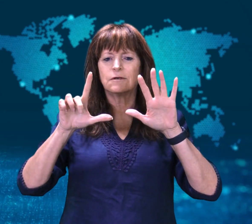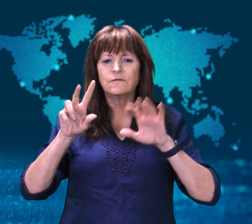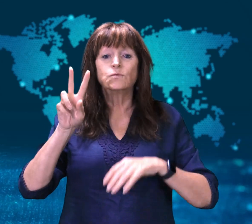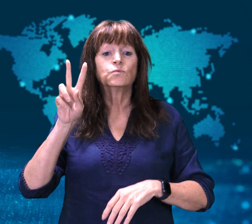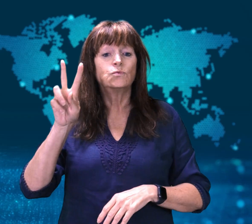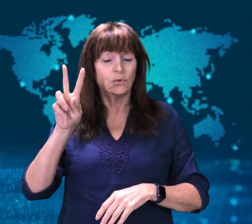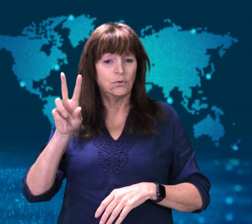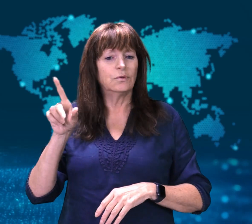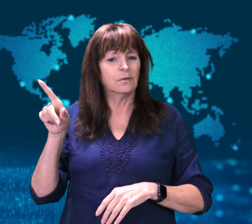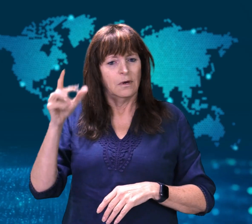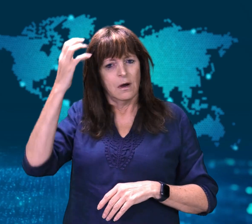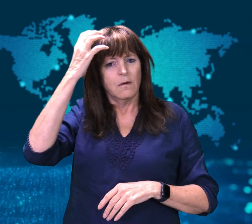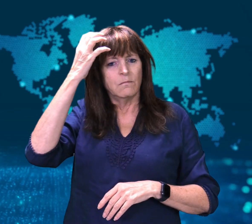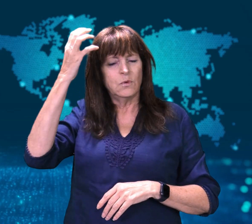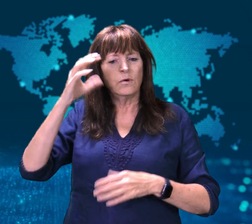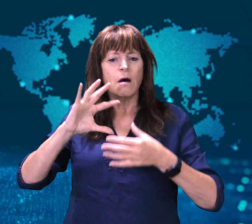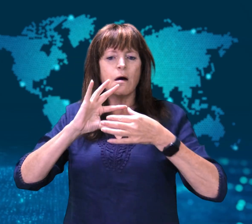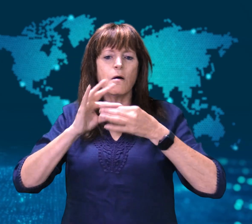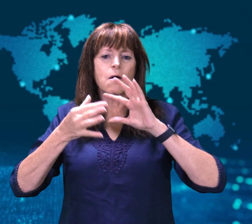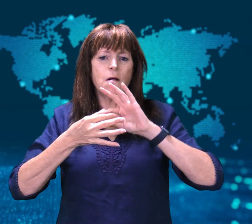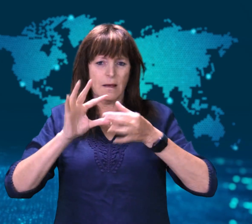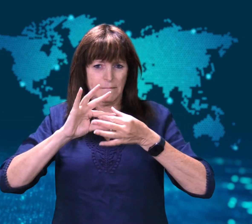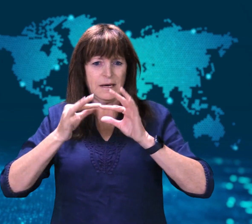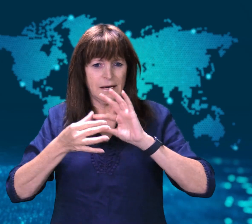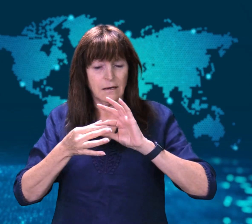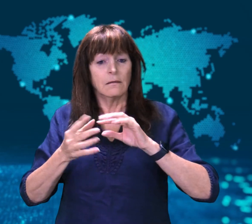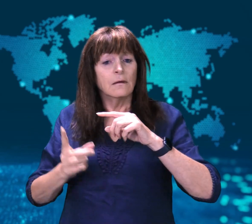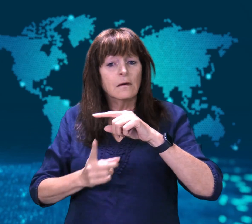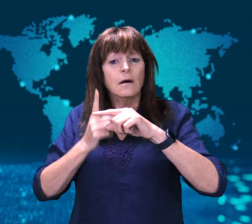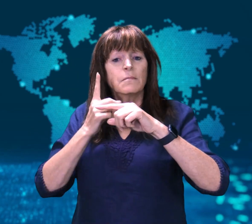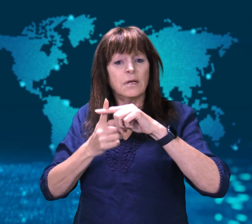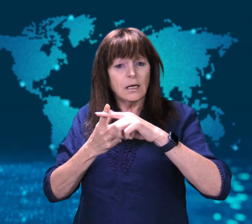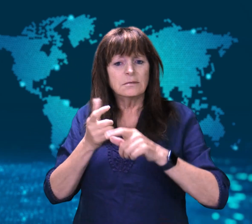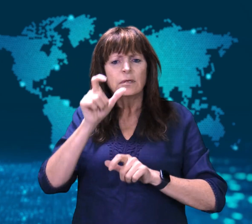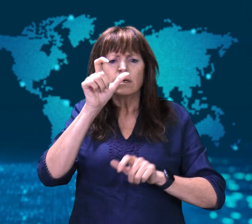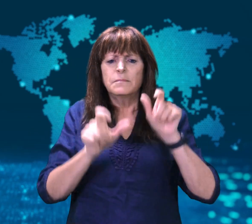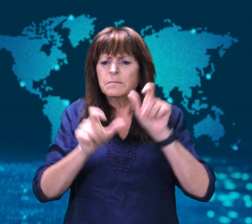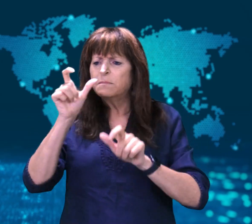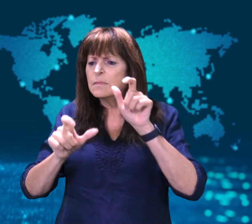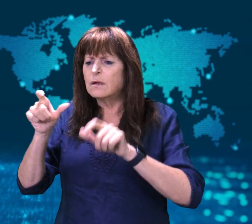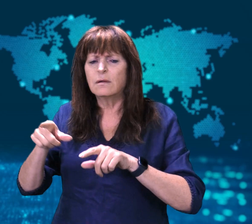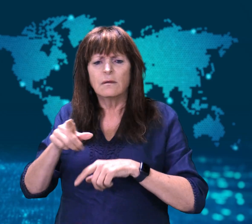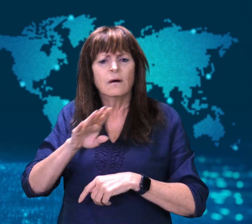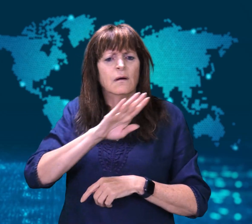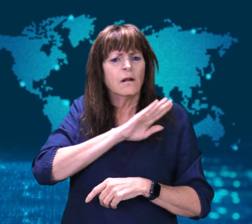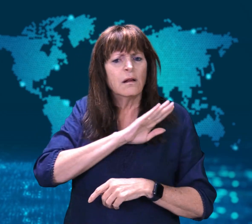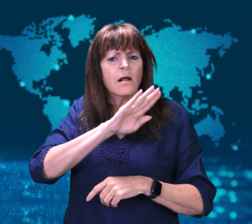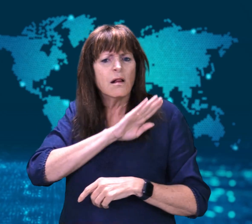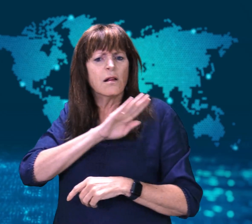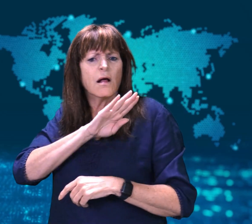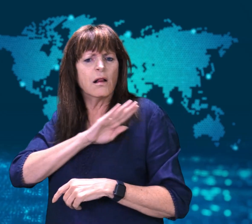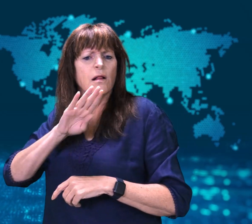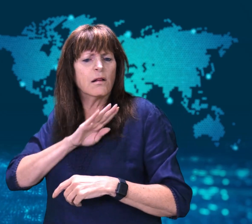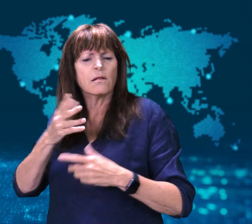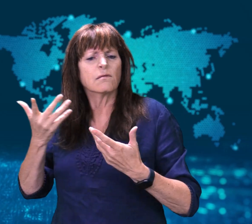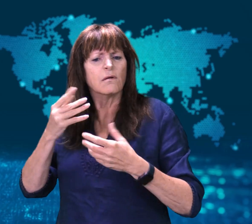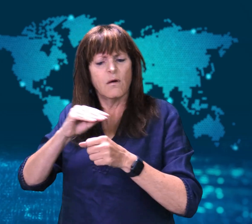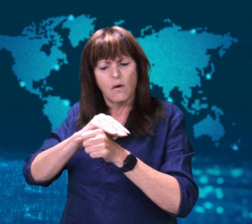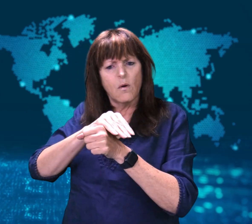as well as for people who died of COVID-19 this year.